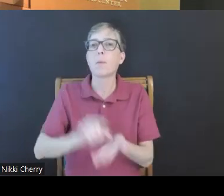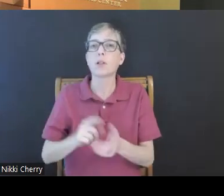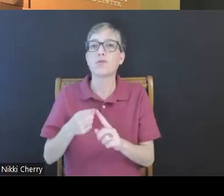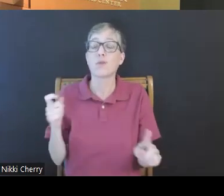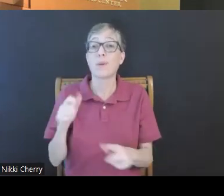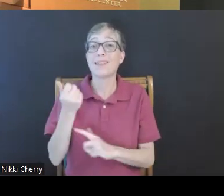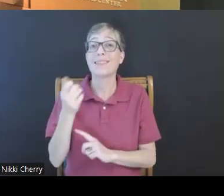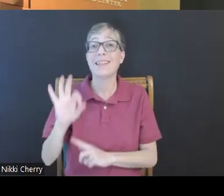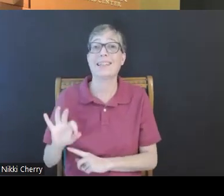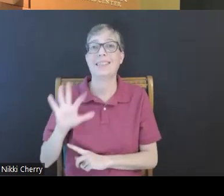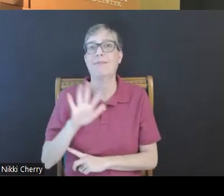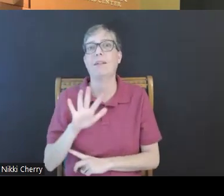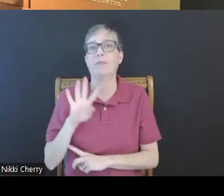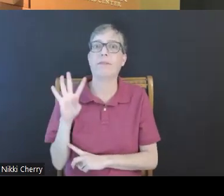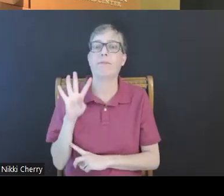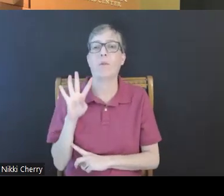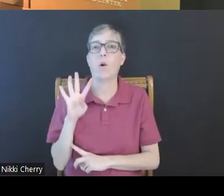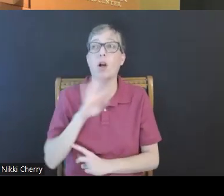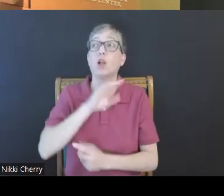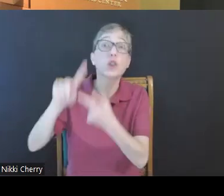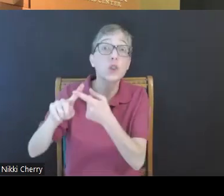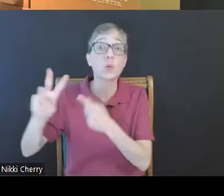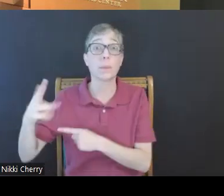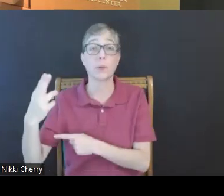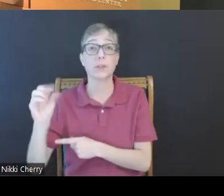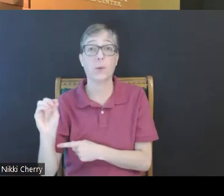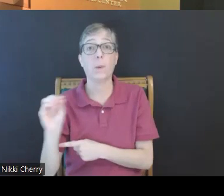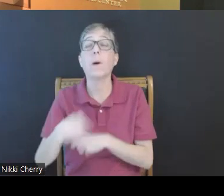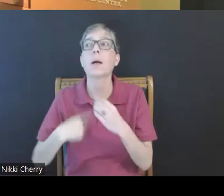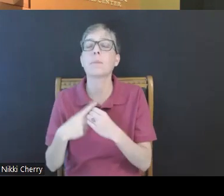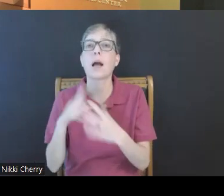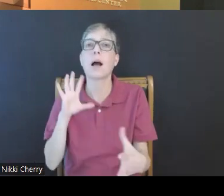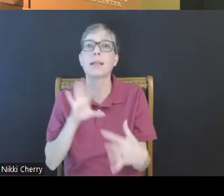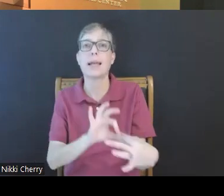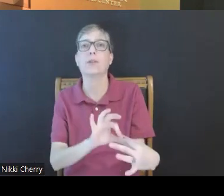the World Health Organization about attachment and how important this was but uh you know it